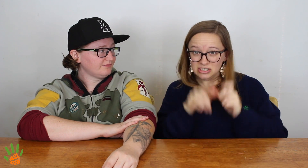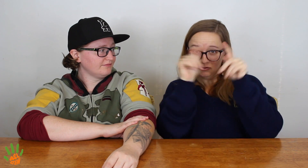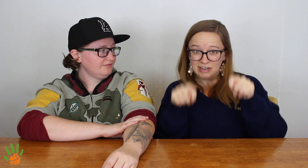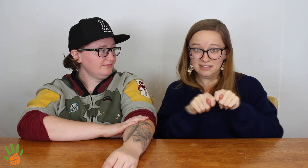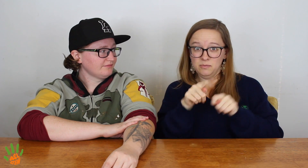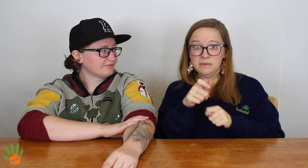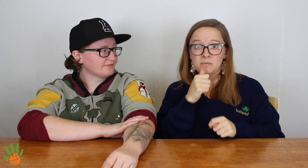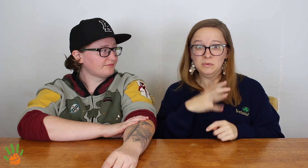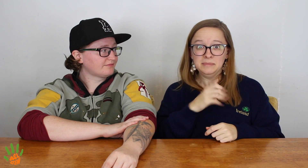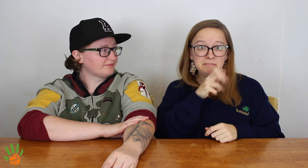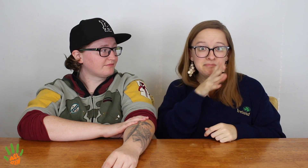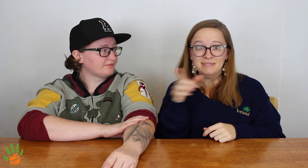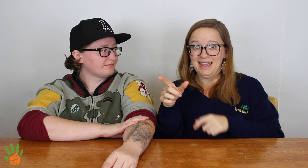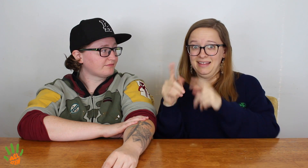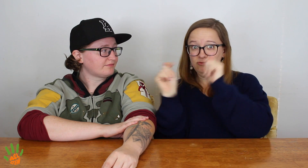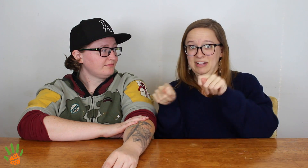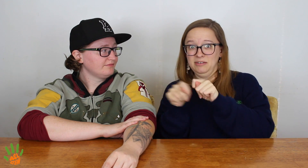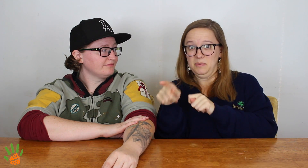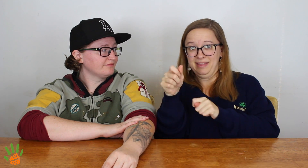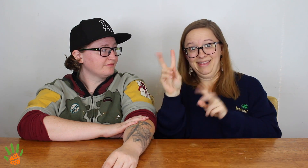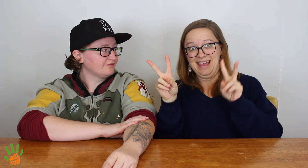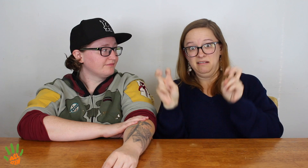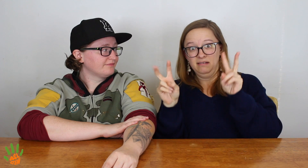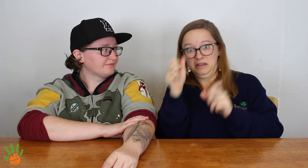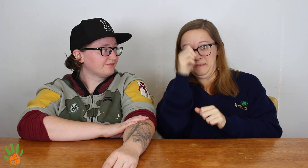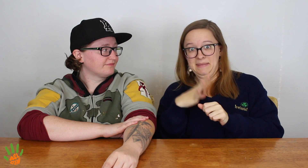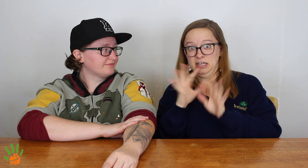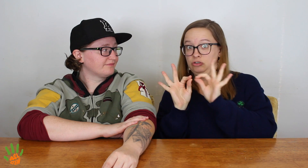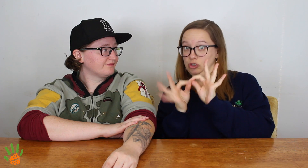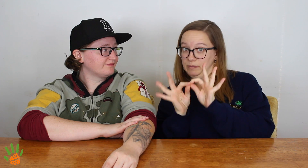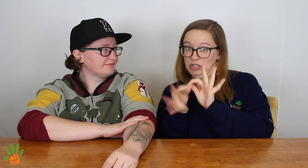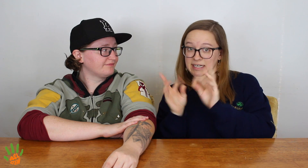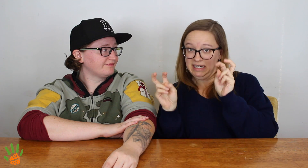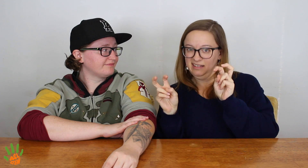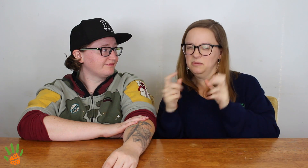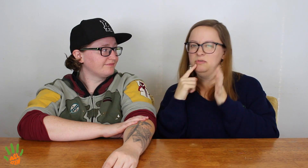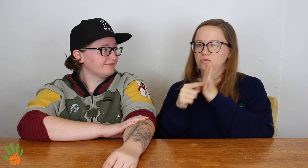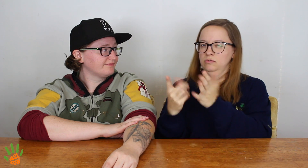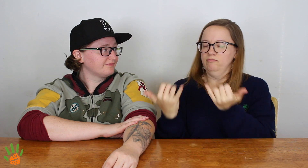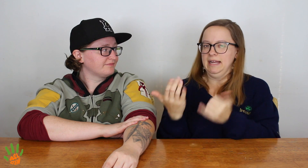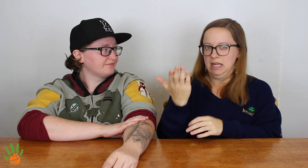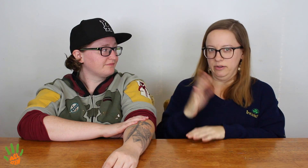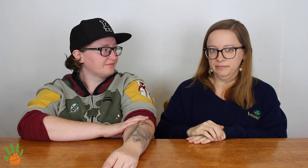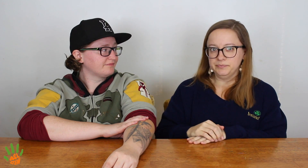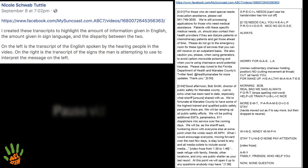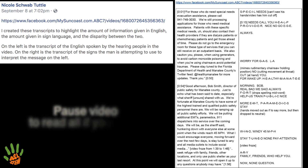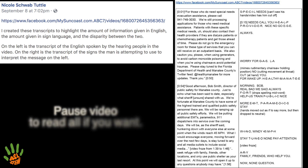an actual transcript of what the woman said and a transcript of what the interpreter, man, interpreted. Let me show you right now.